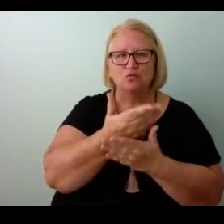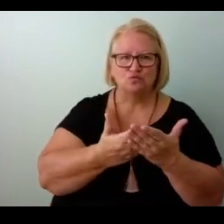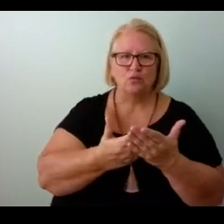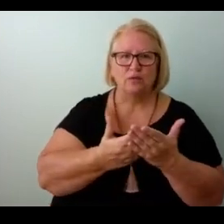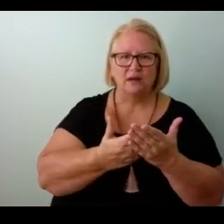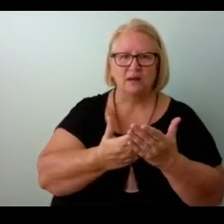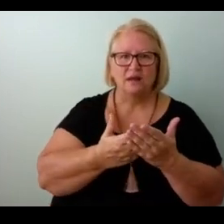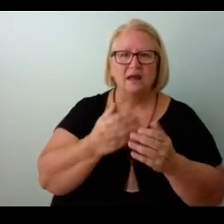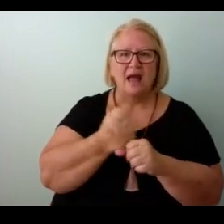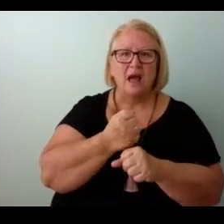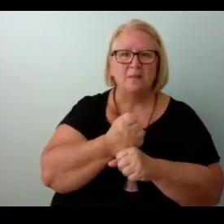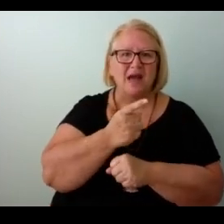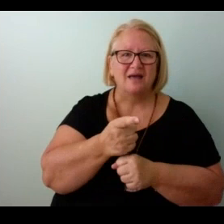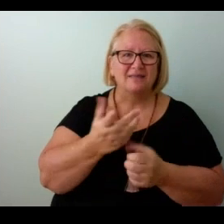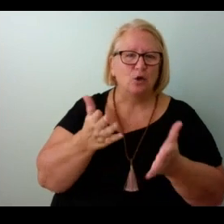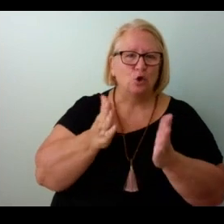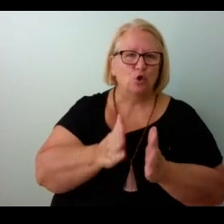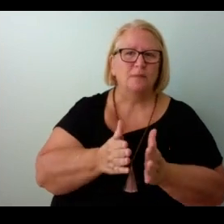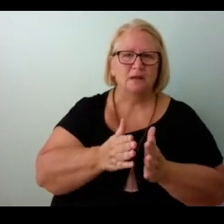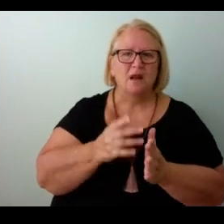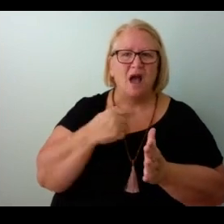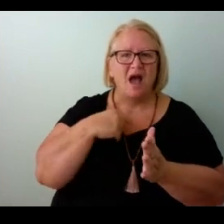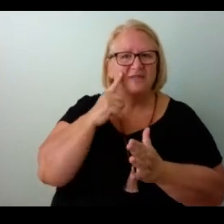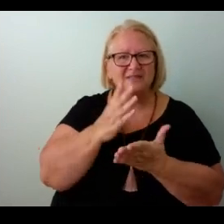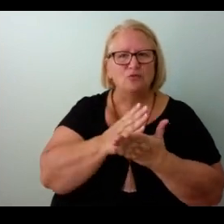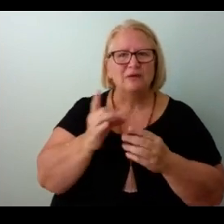it human is really important.